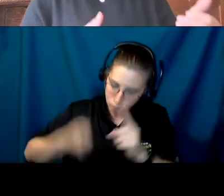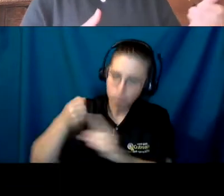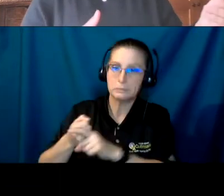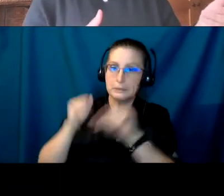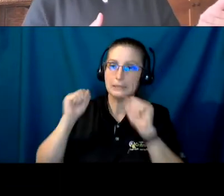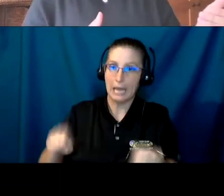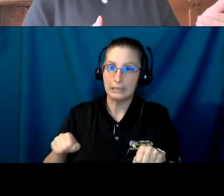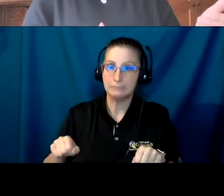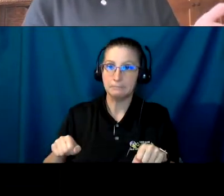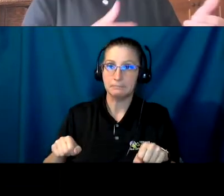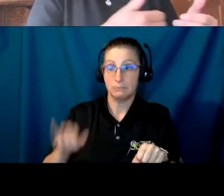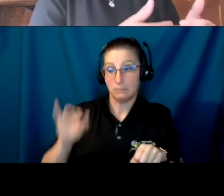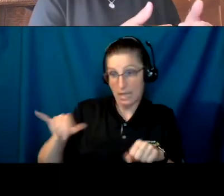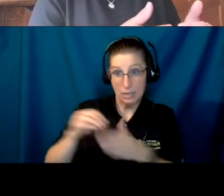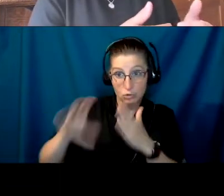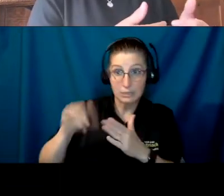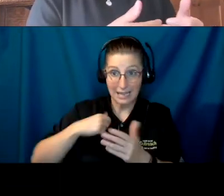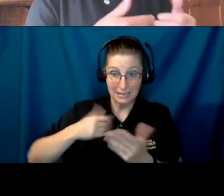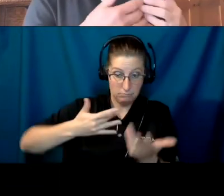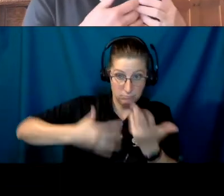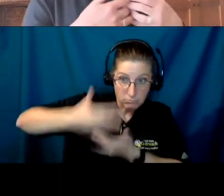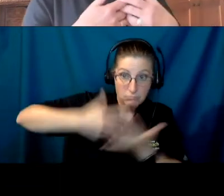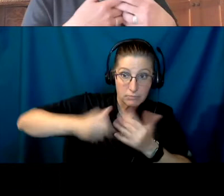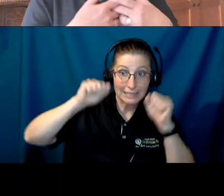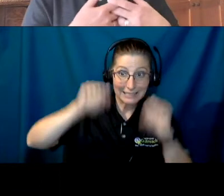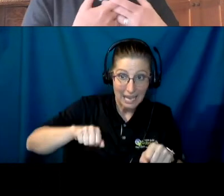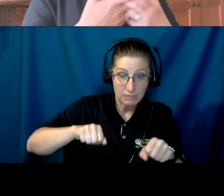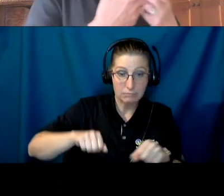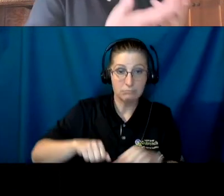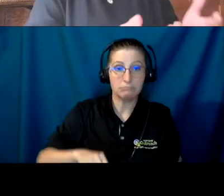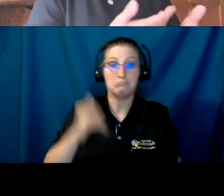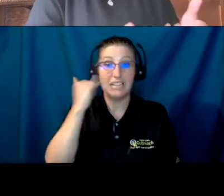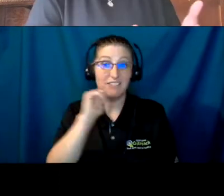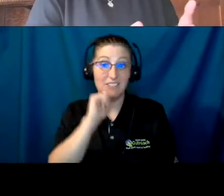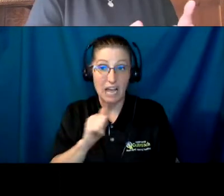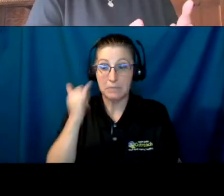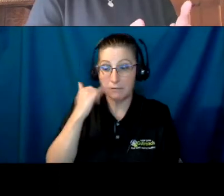is the student able to engage in it? If not, could they if we modified it a little bit,